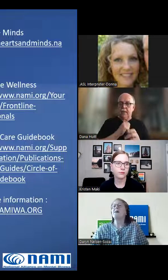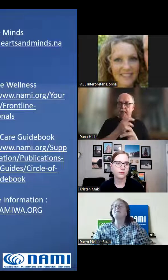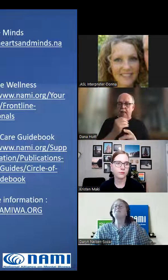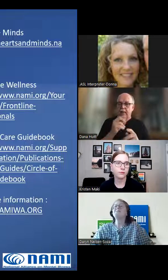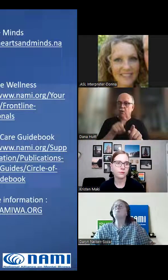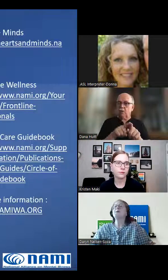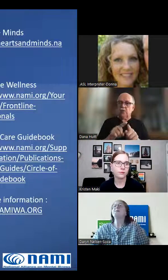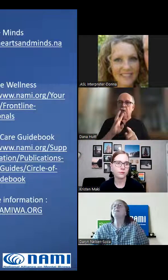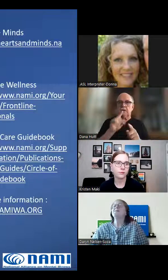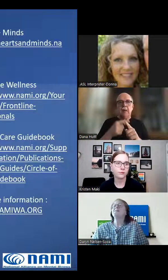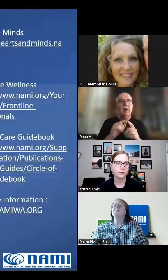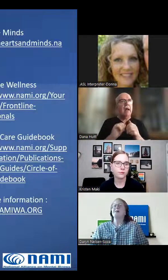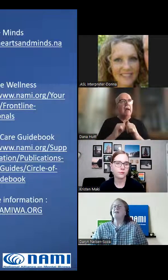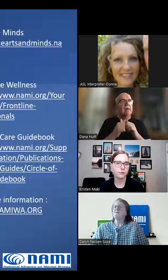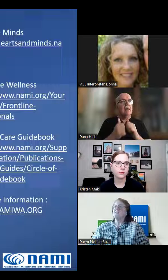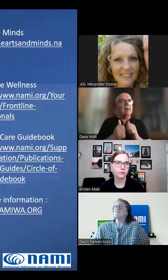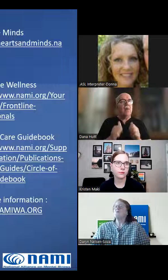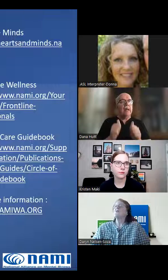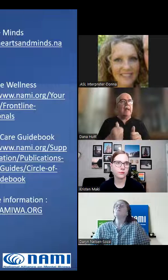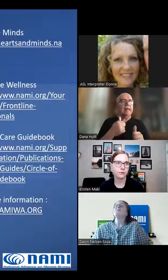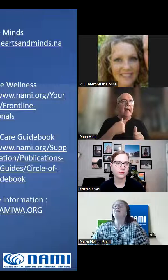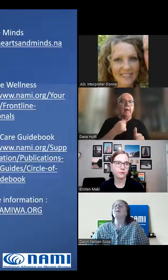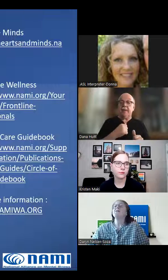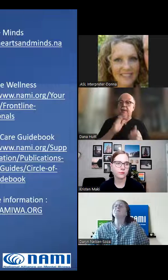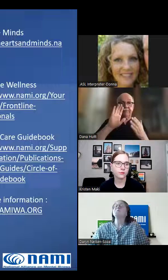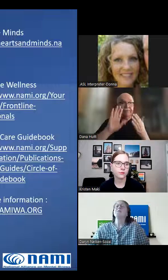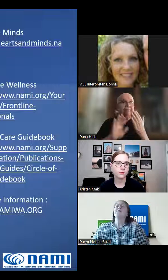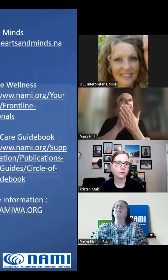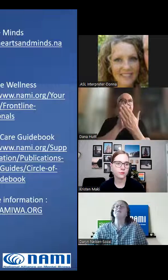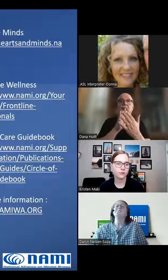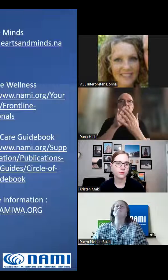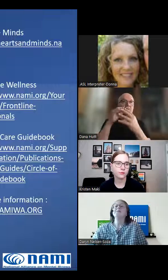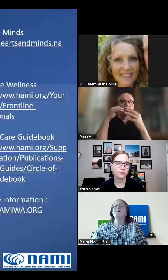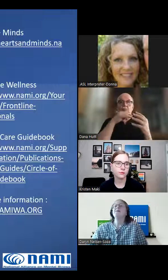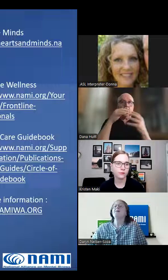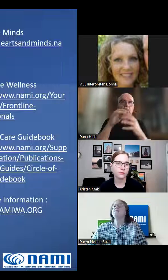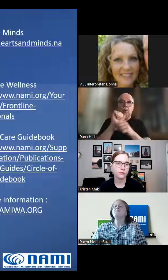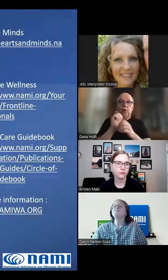a burden for them if they can't be paid